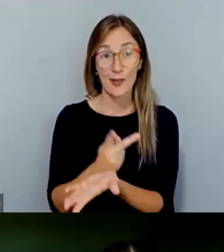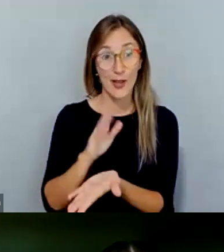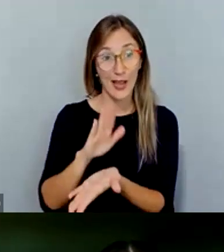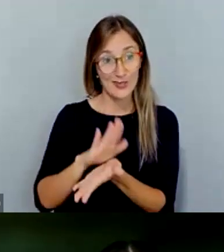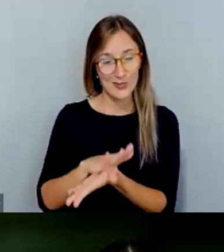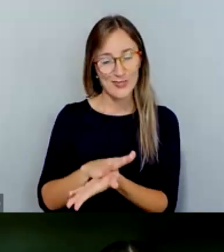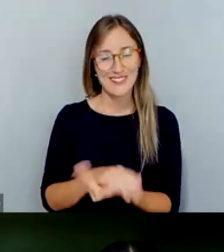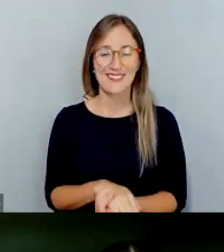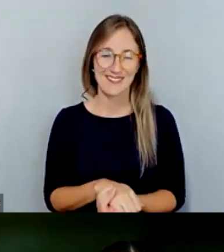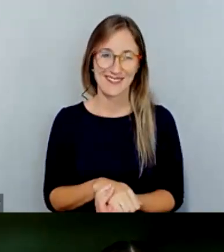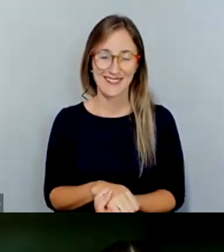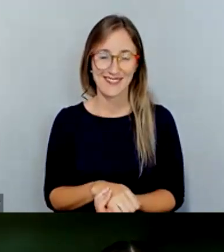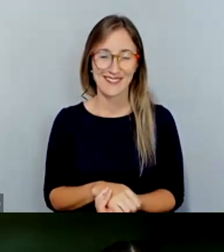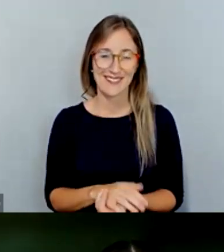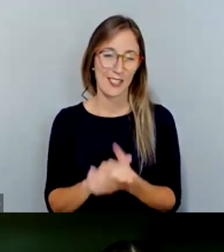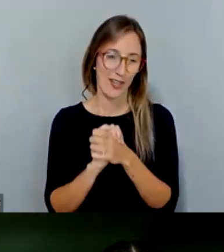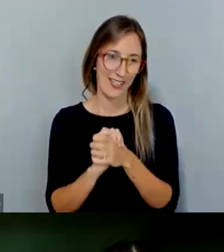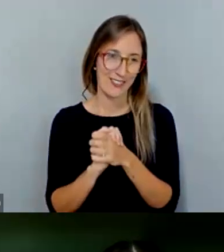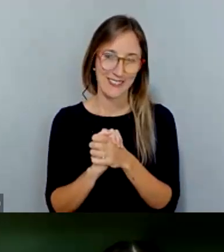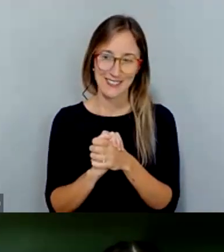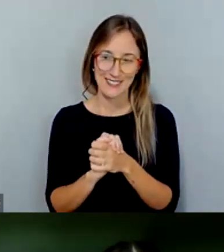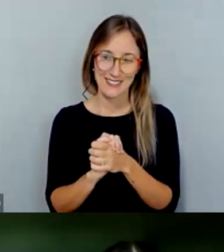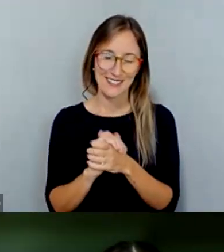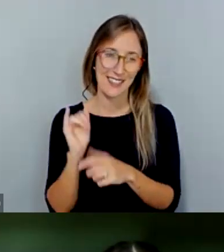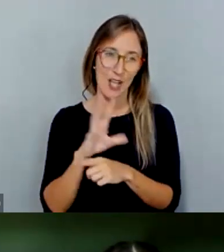Lavender actually mentioned that they are very grateful to be